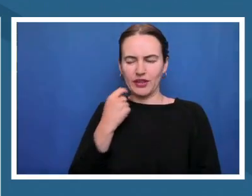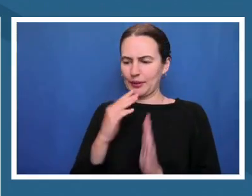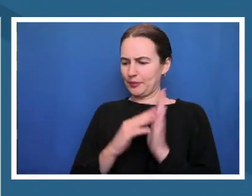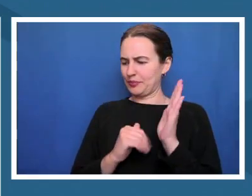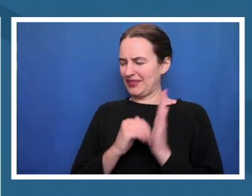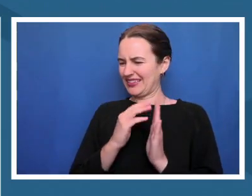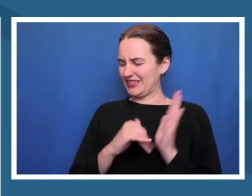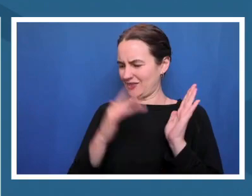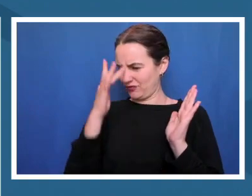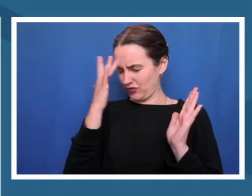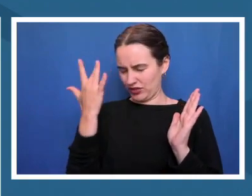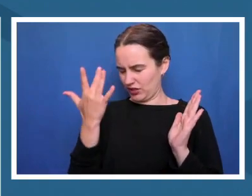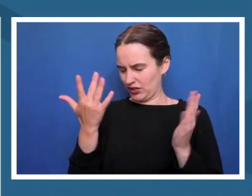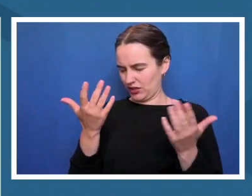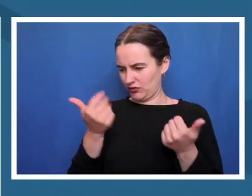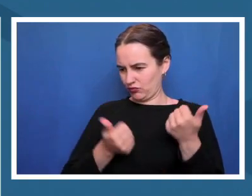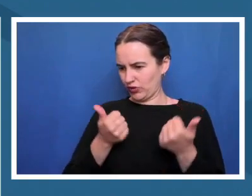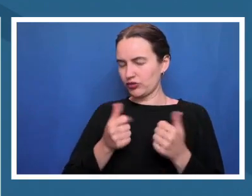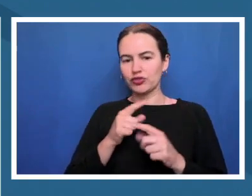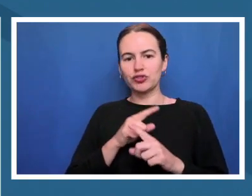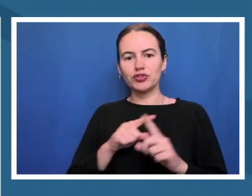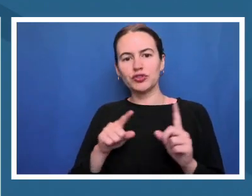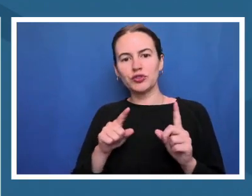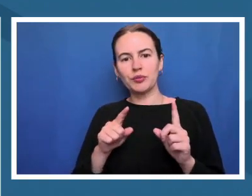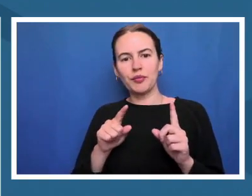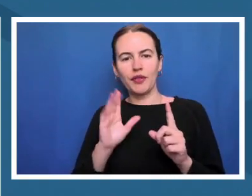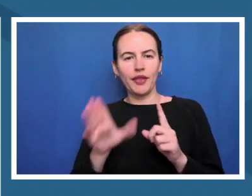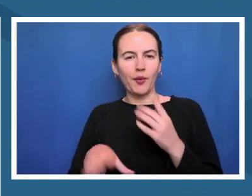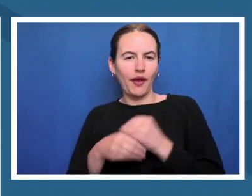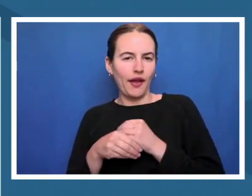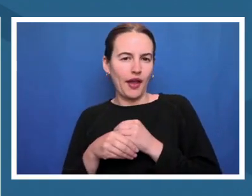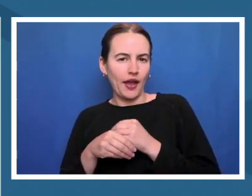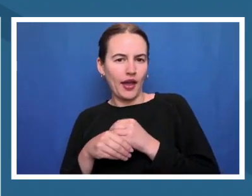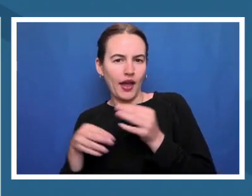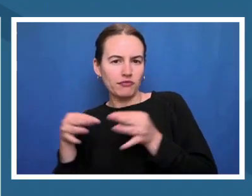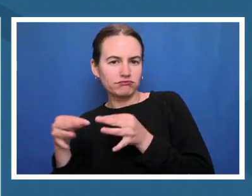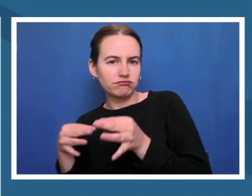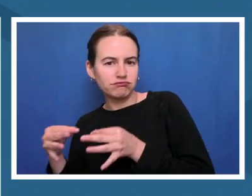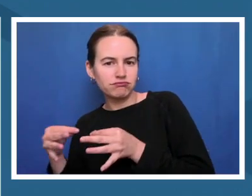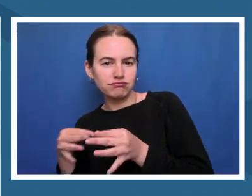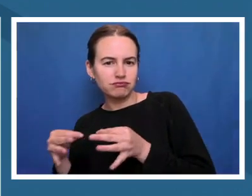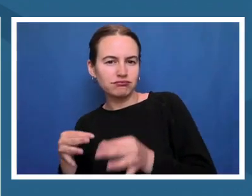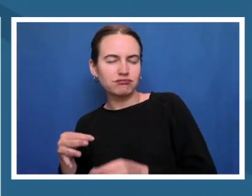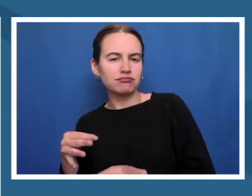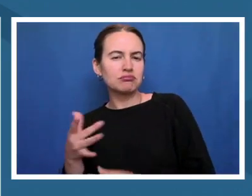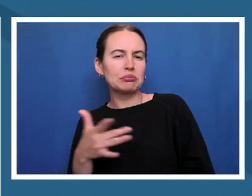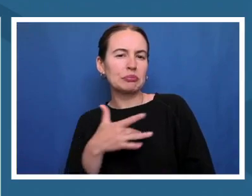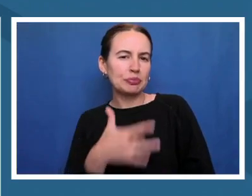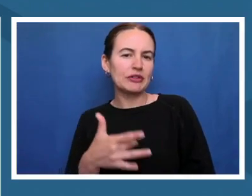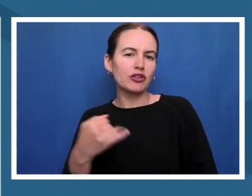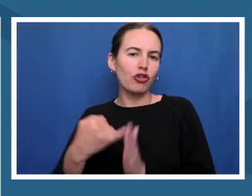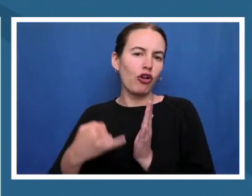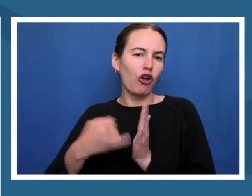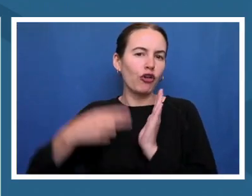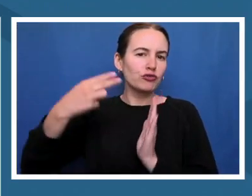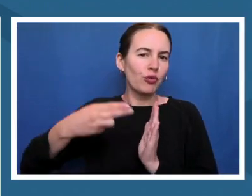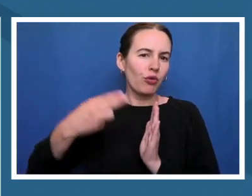but they've annotated and do things and that's a kind of standard art historical